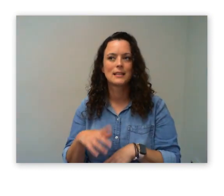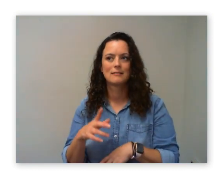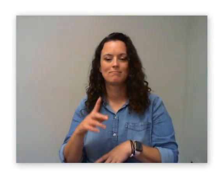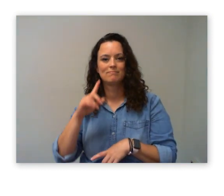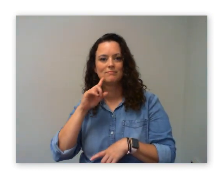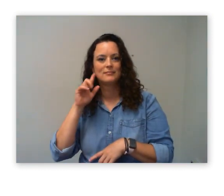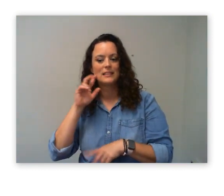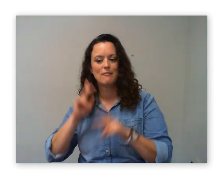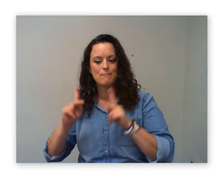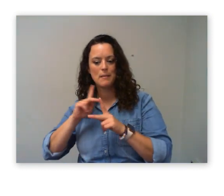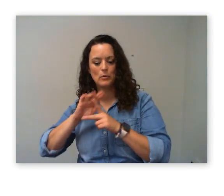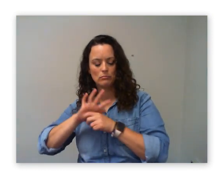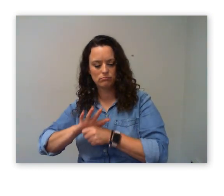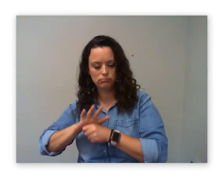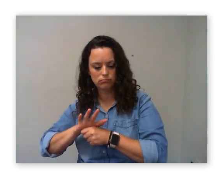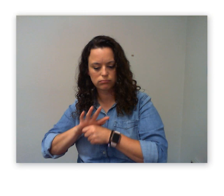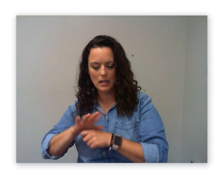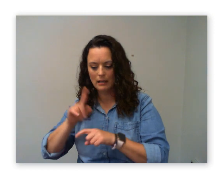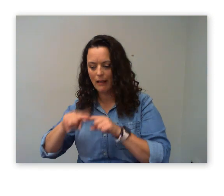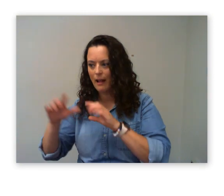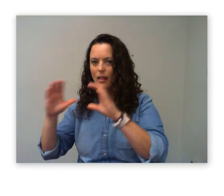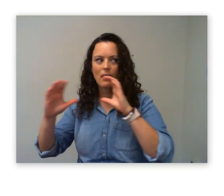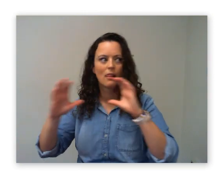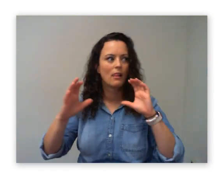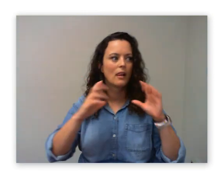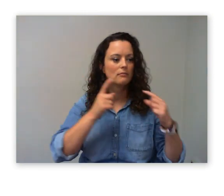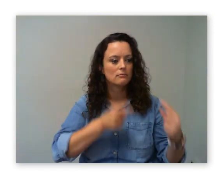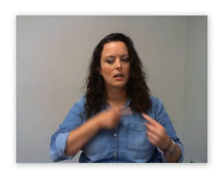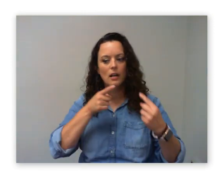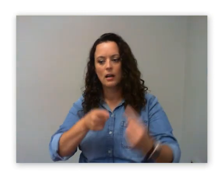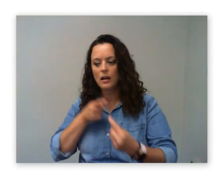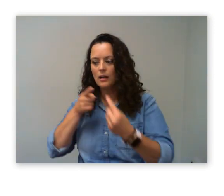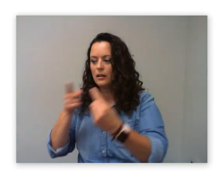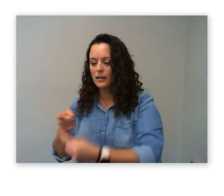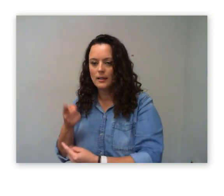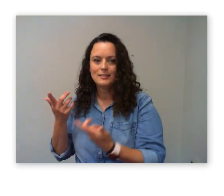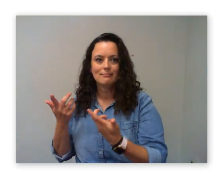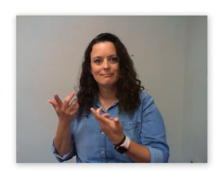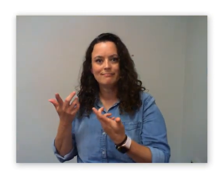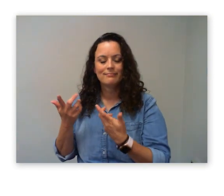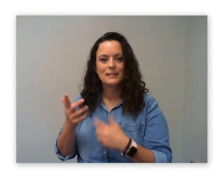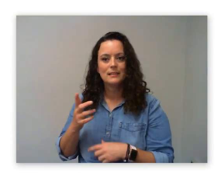when you can't communicate when you you know deaf individuals might feel pretty isolated